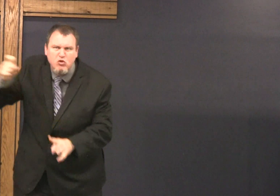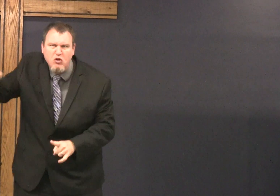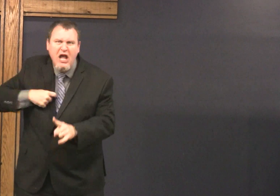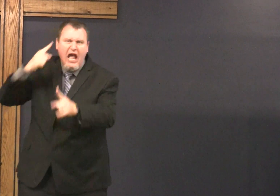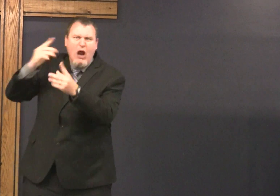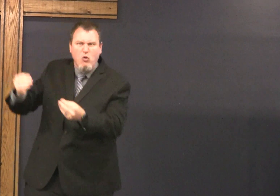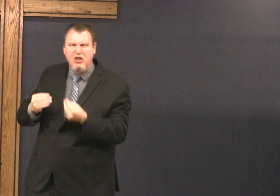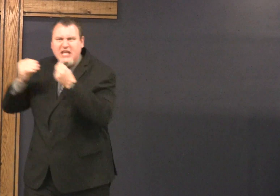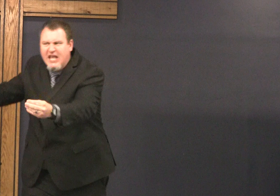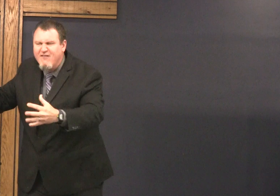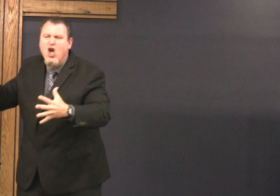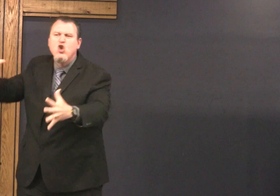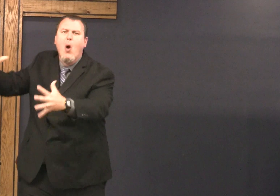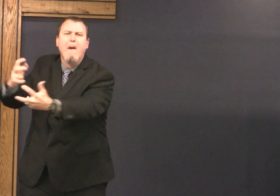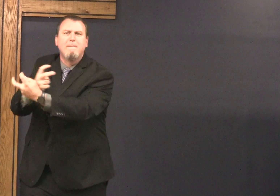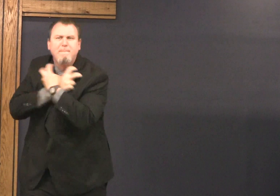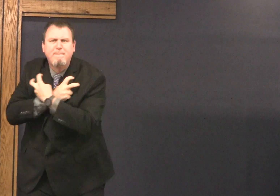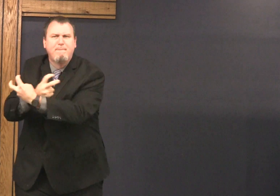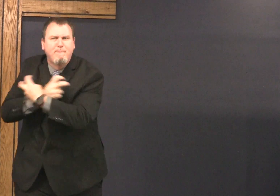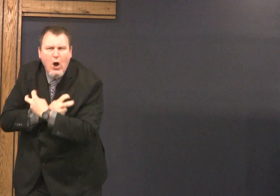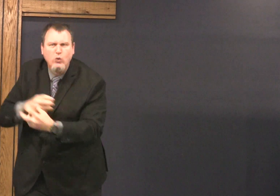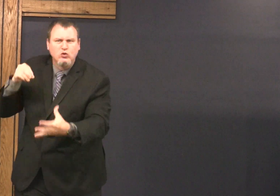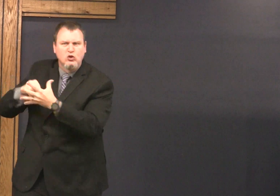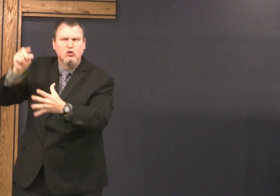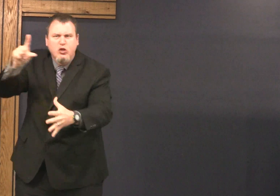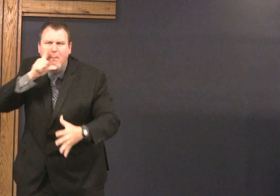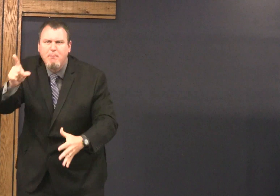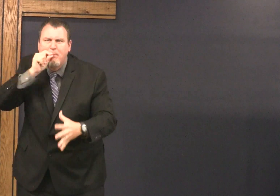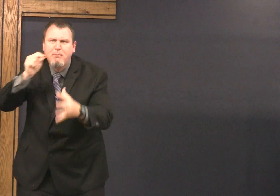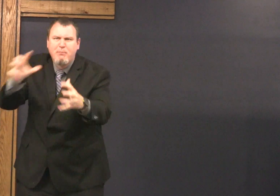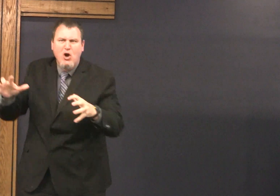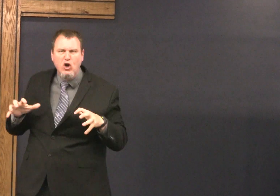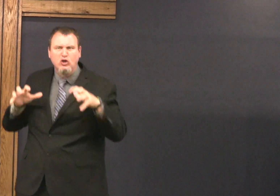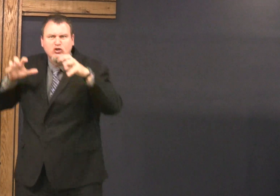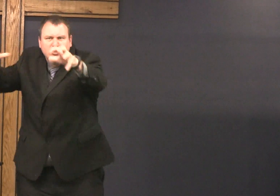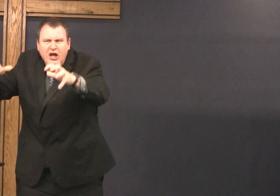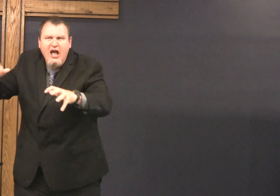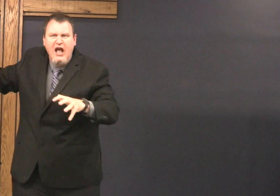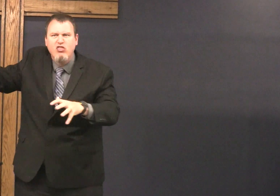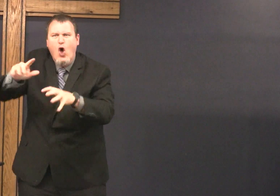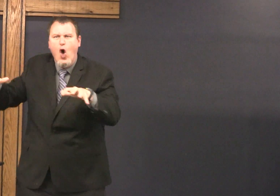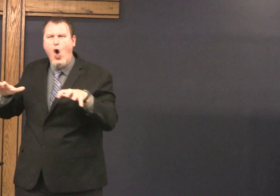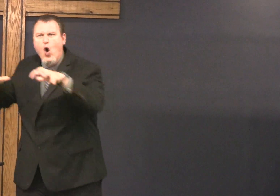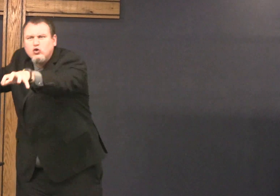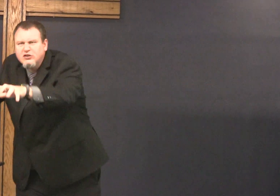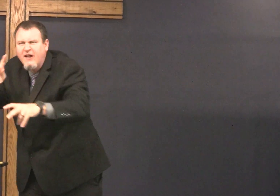off your head and I will give you your bones to the birds that have gathered